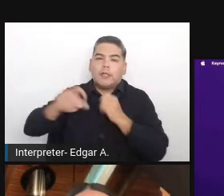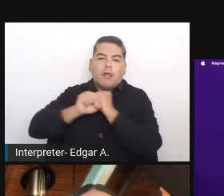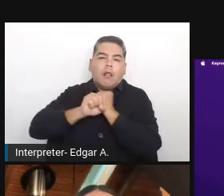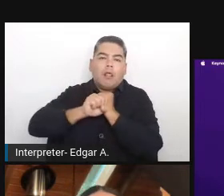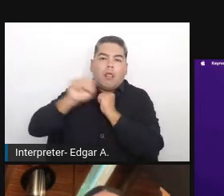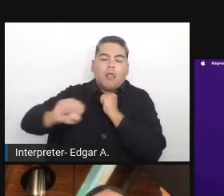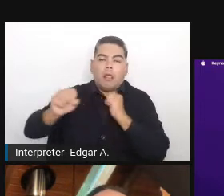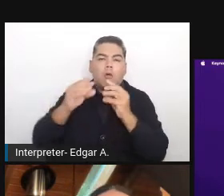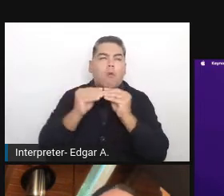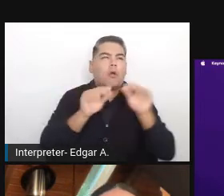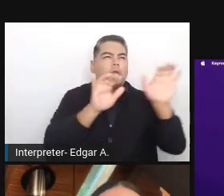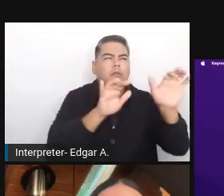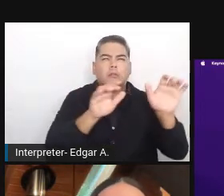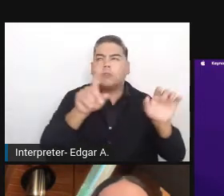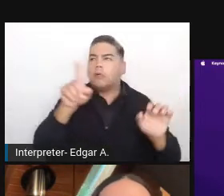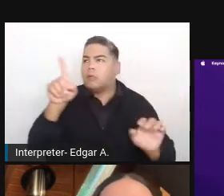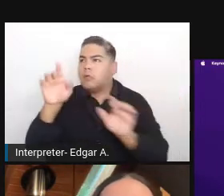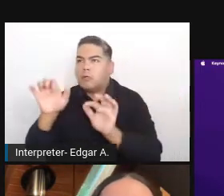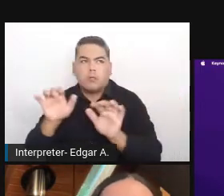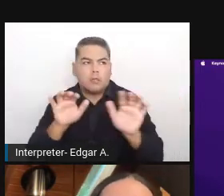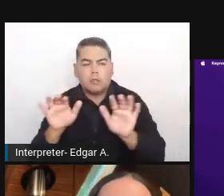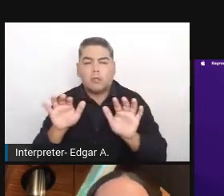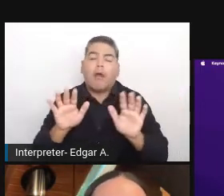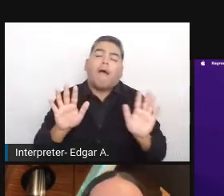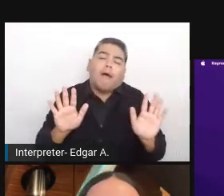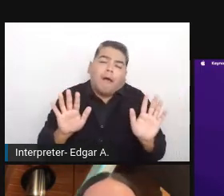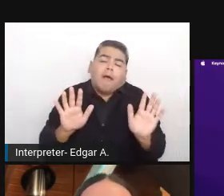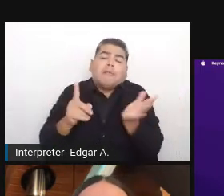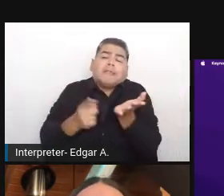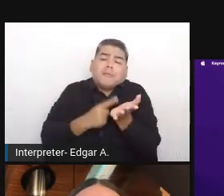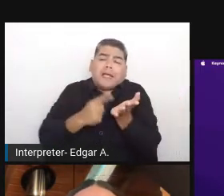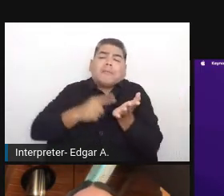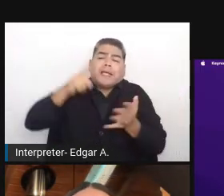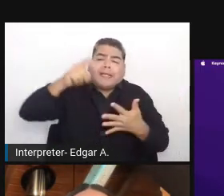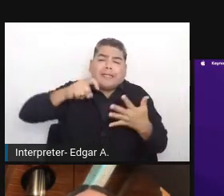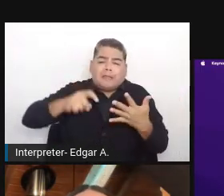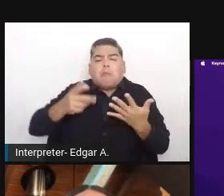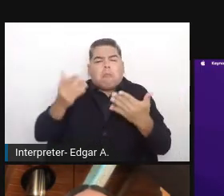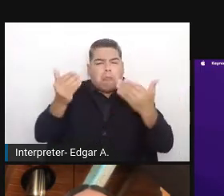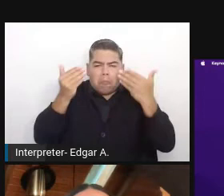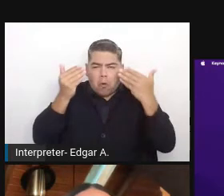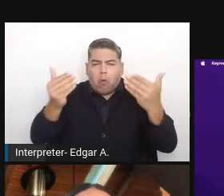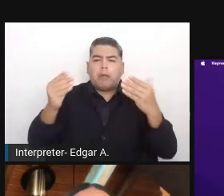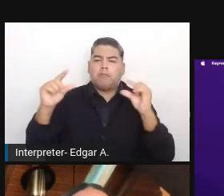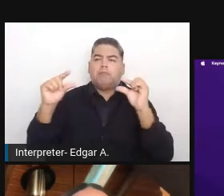On the other hand, maybe you do need that information, and that's fine. Ask for it if you need it, but just be aware that users